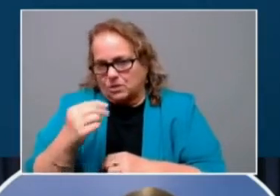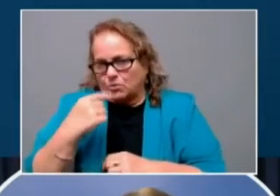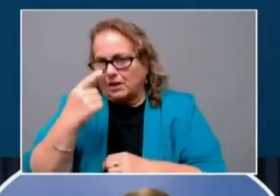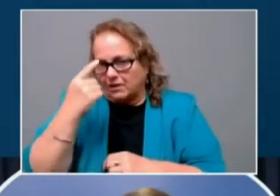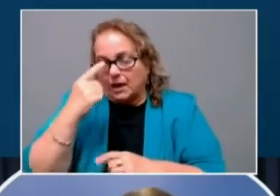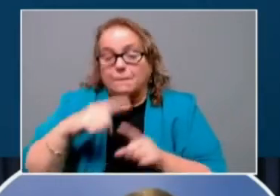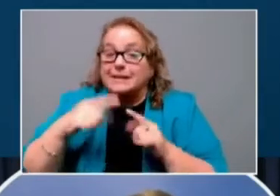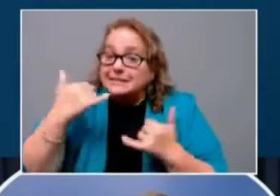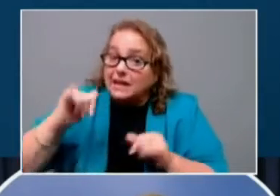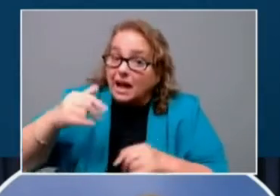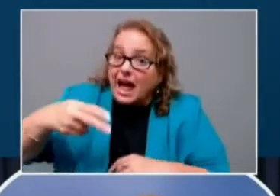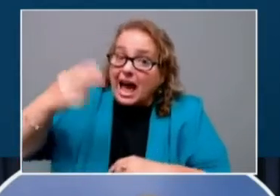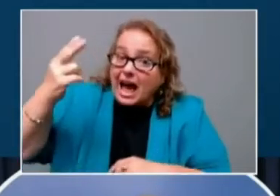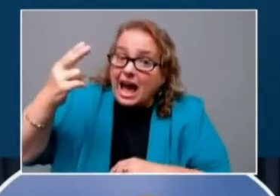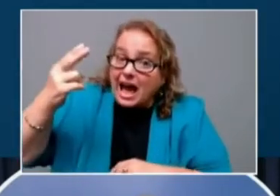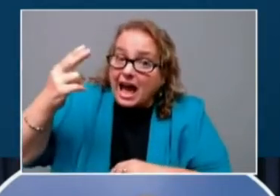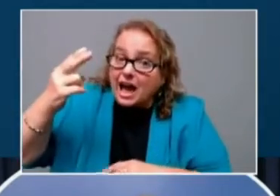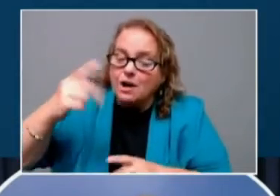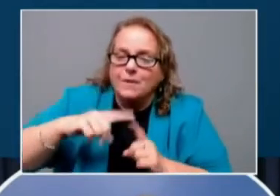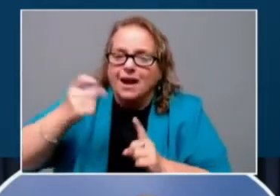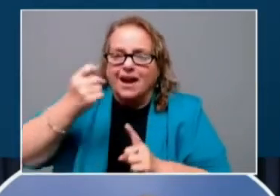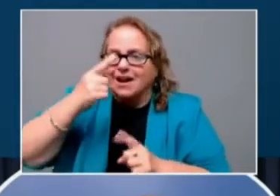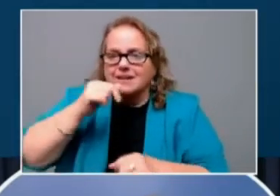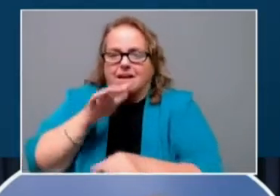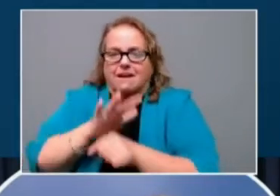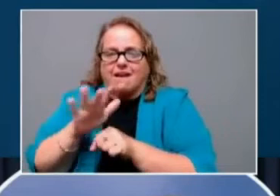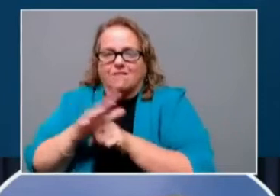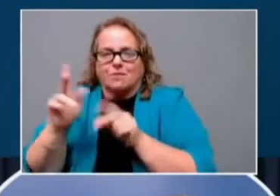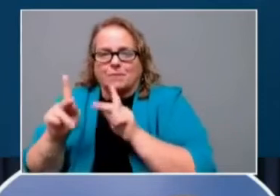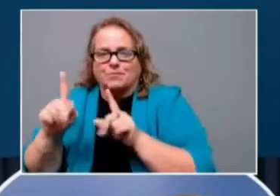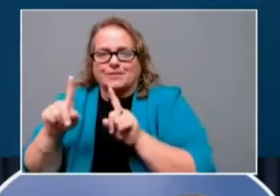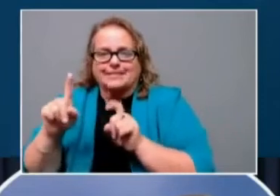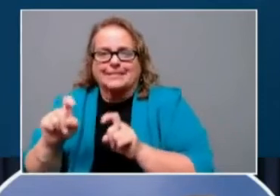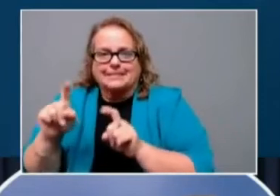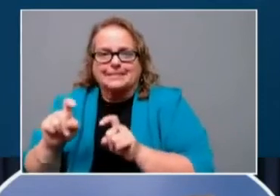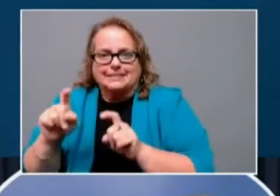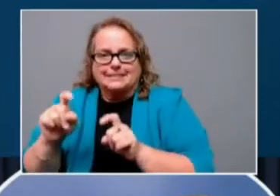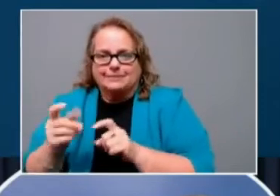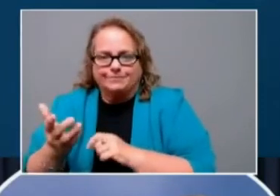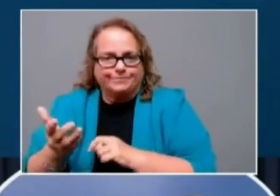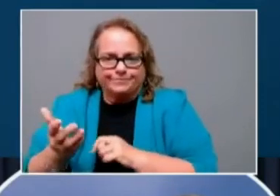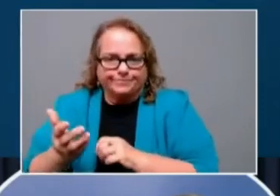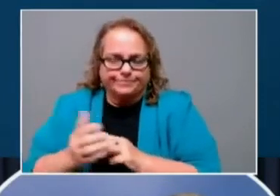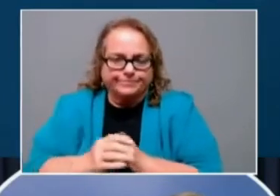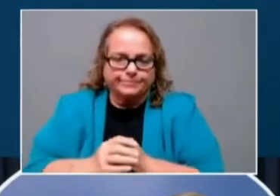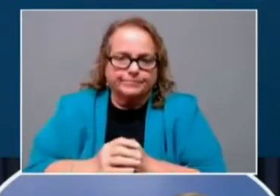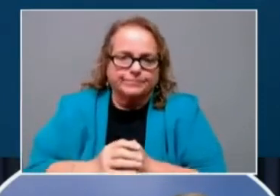you need enough tests to get a good rate. And so if you'll look at the the